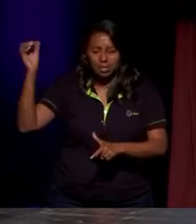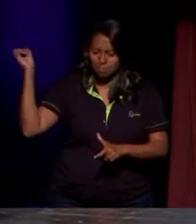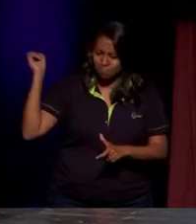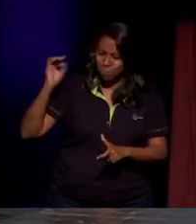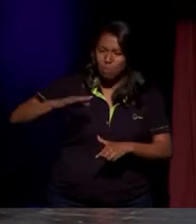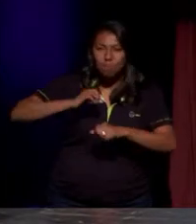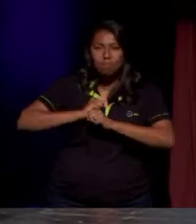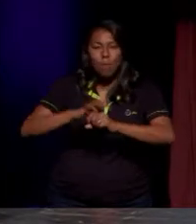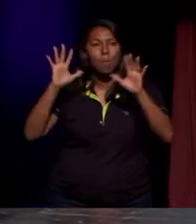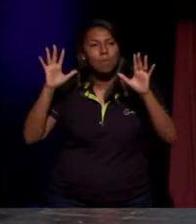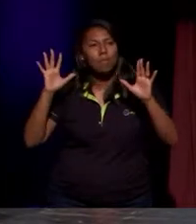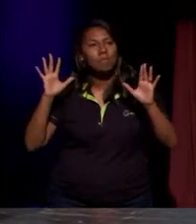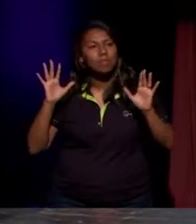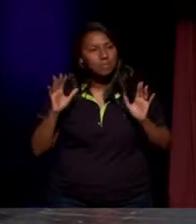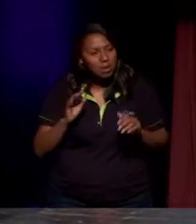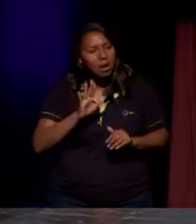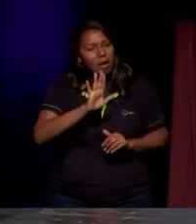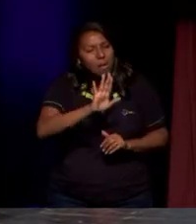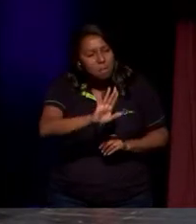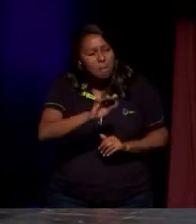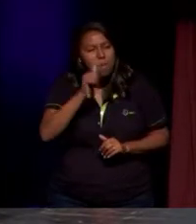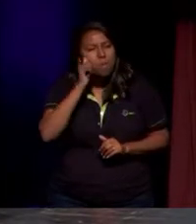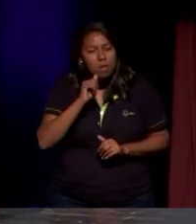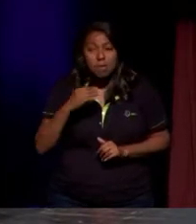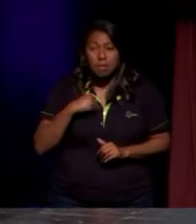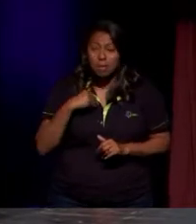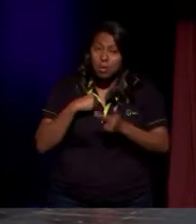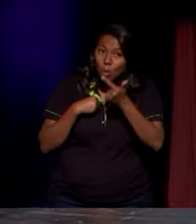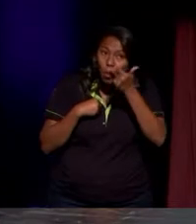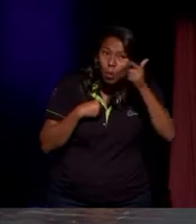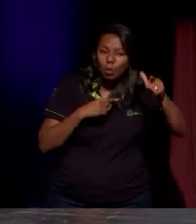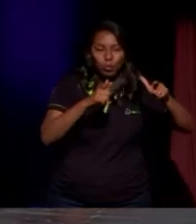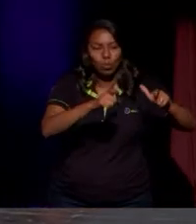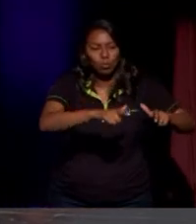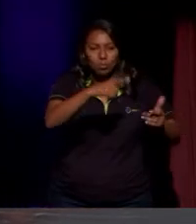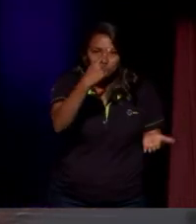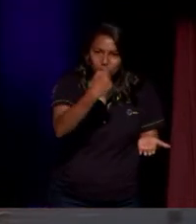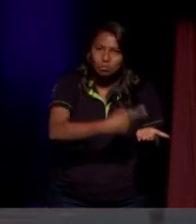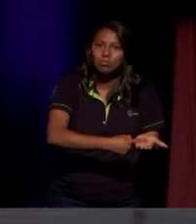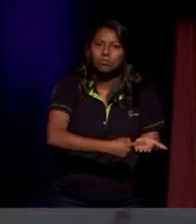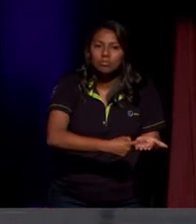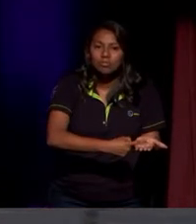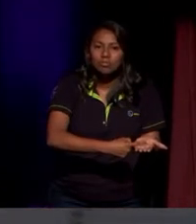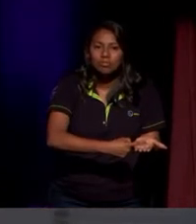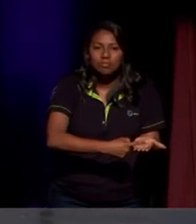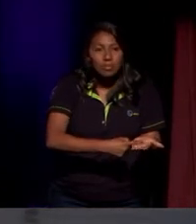and they even try to go to another location, mark another place, and that other place,